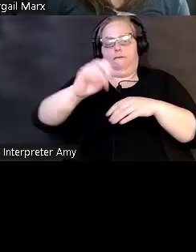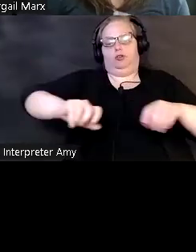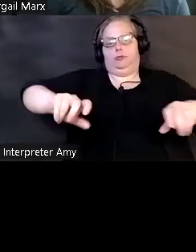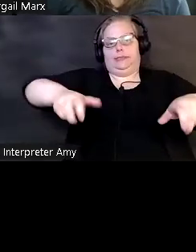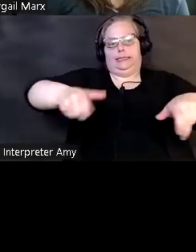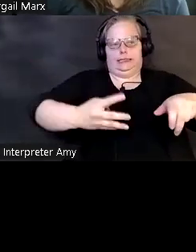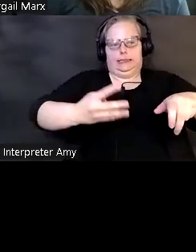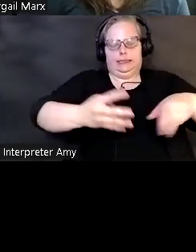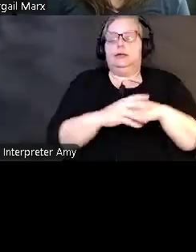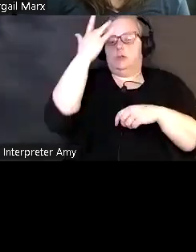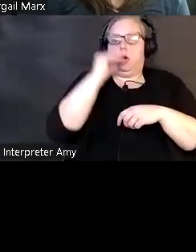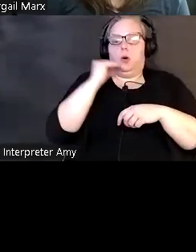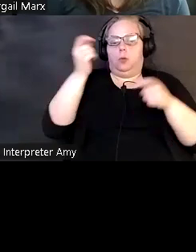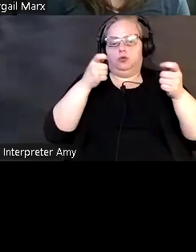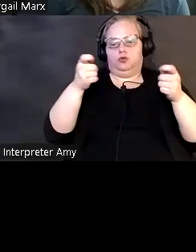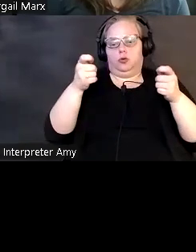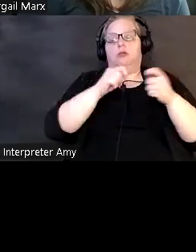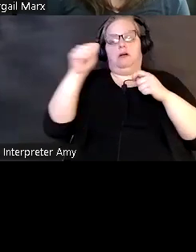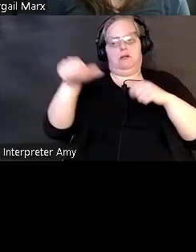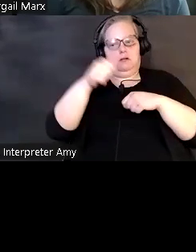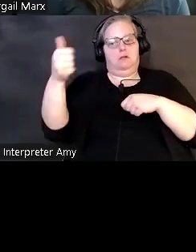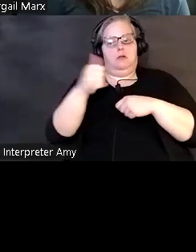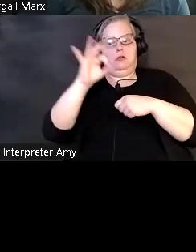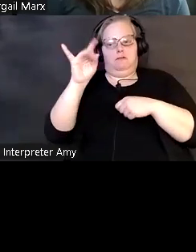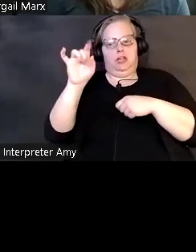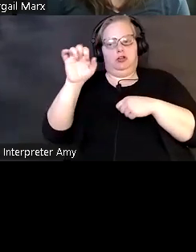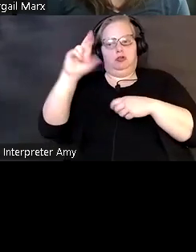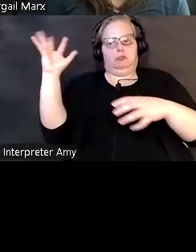feature of those advanced systems that can be really useful for an individual to